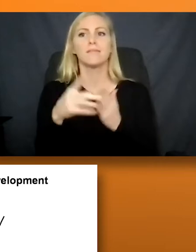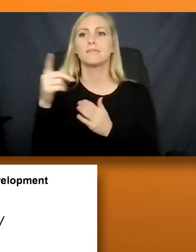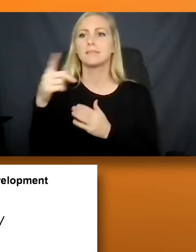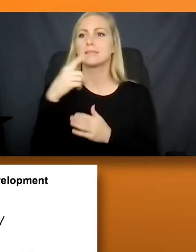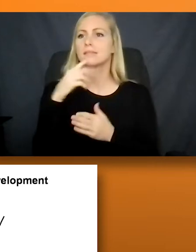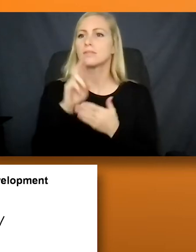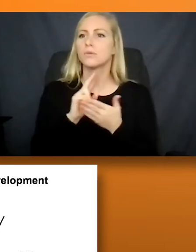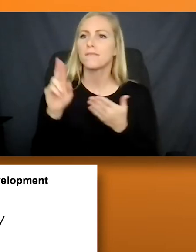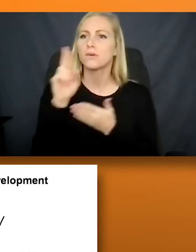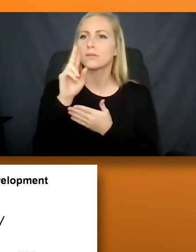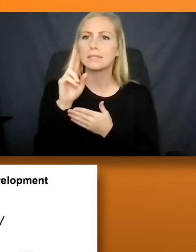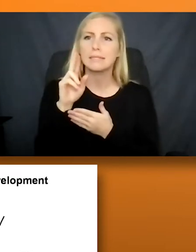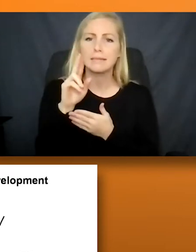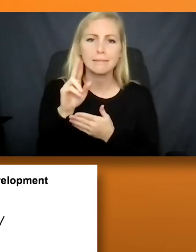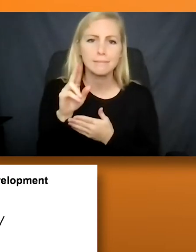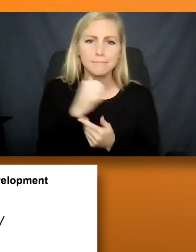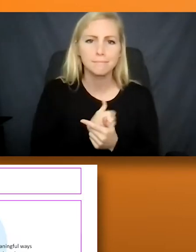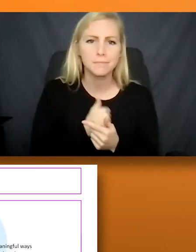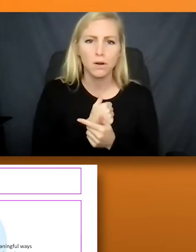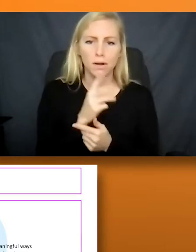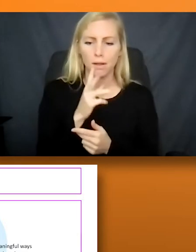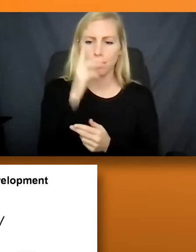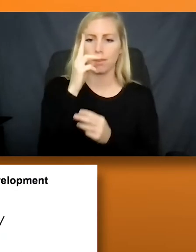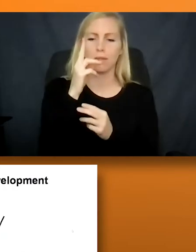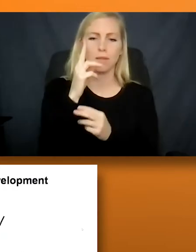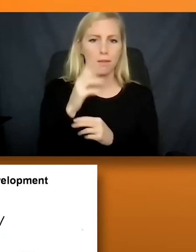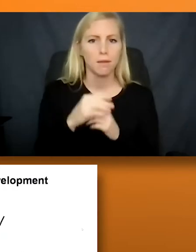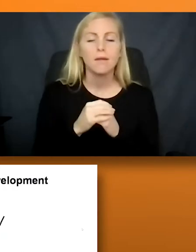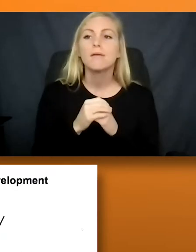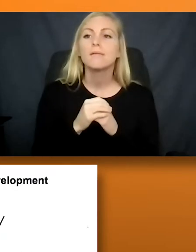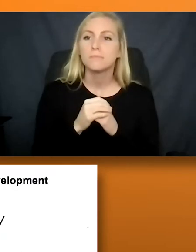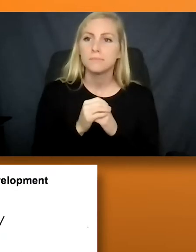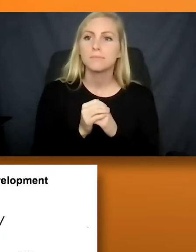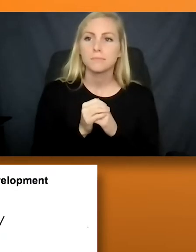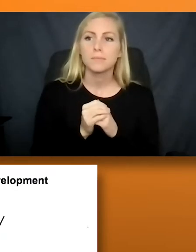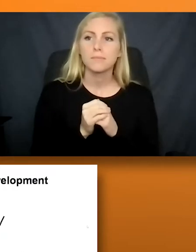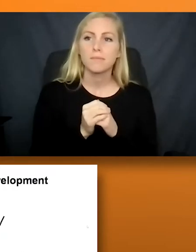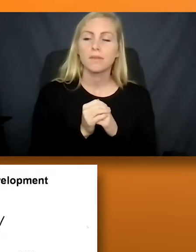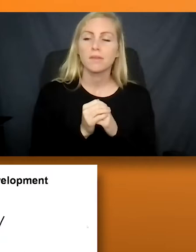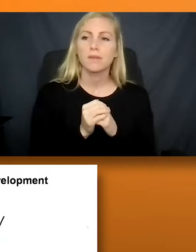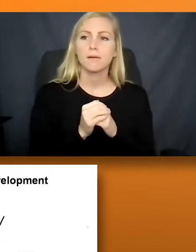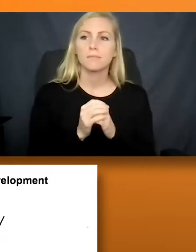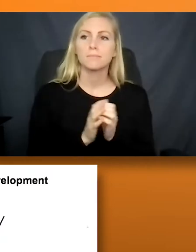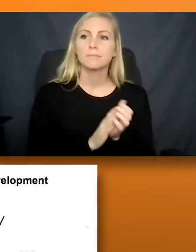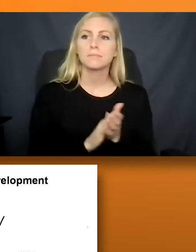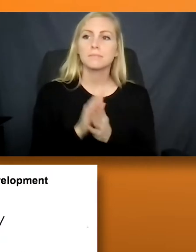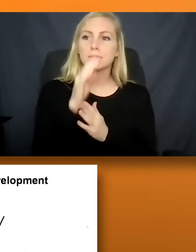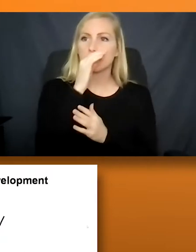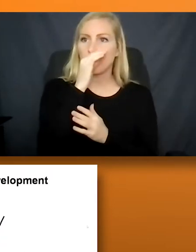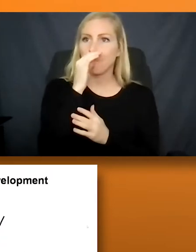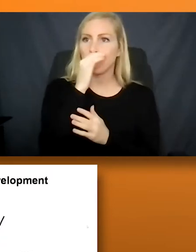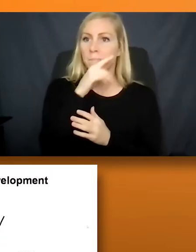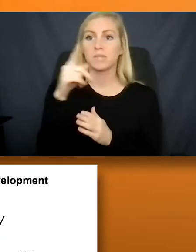This actually says university. I don't know why it's cut off. I apologize. So essentially this is saying that if you edit--